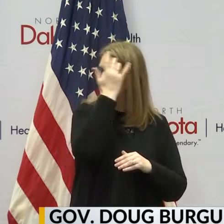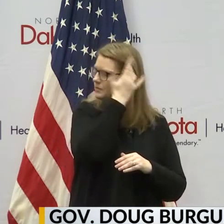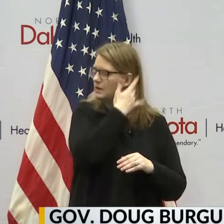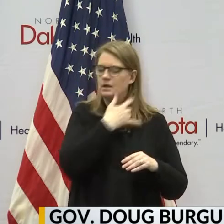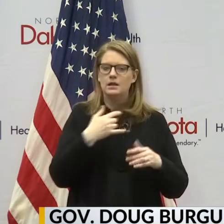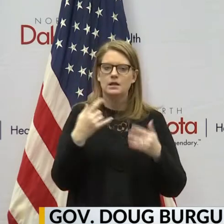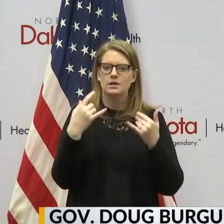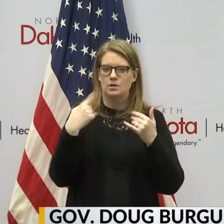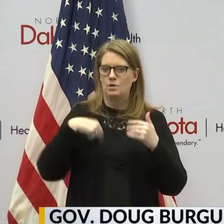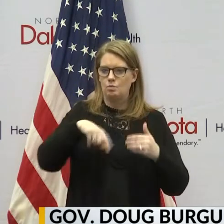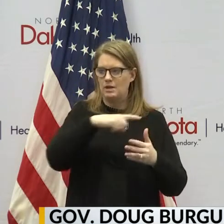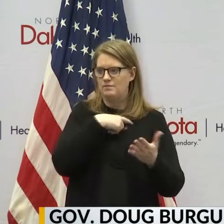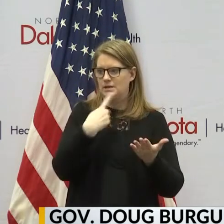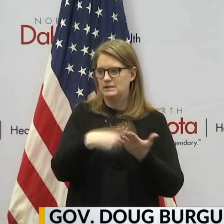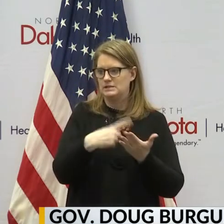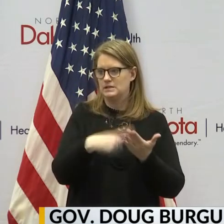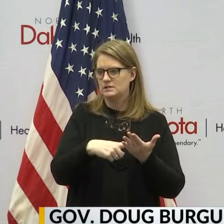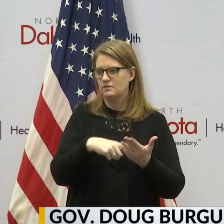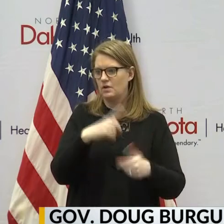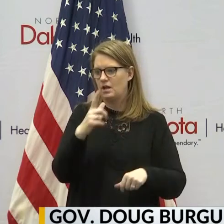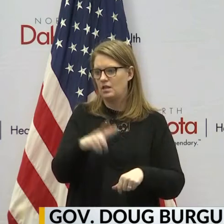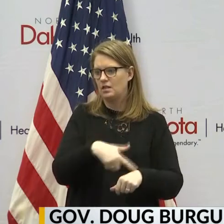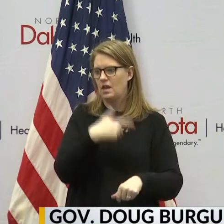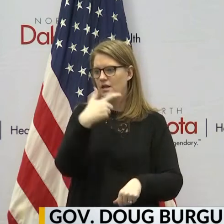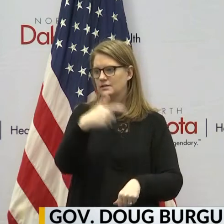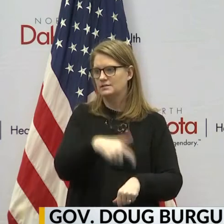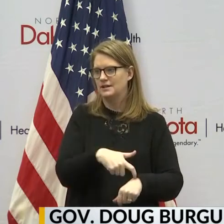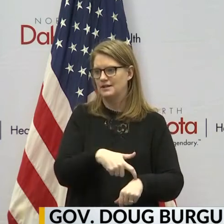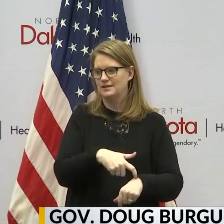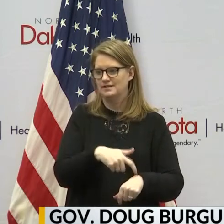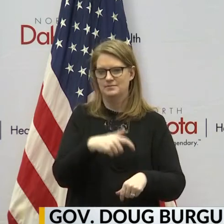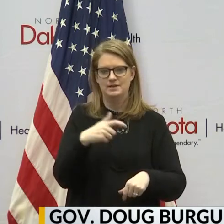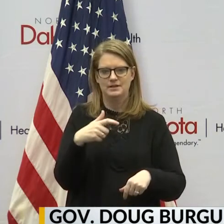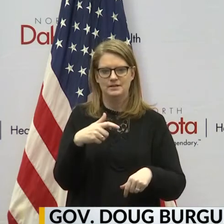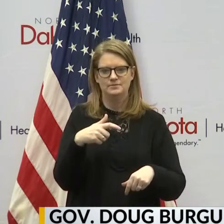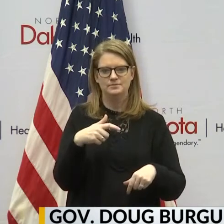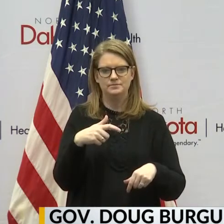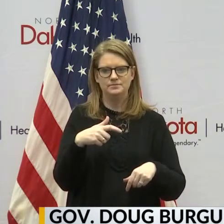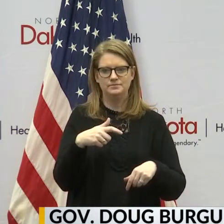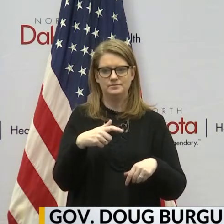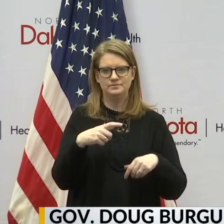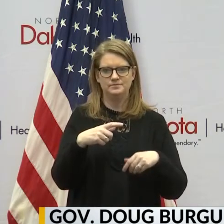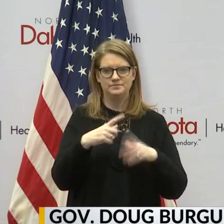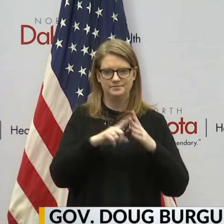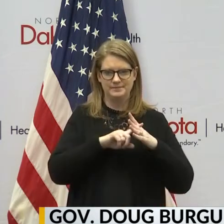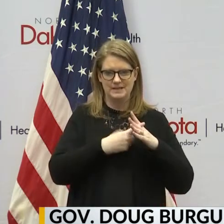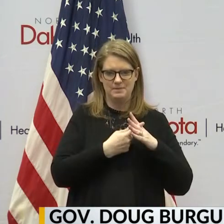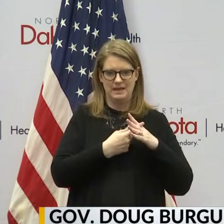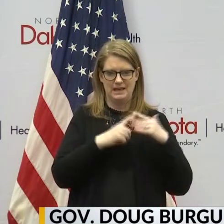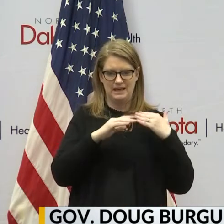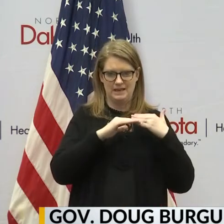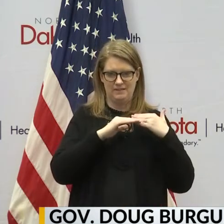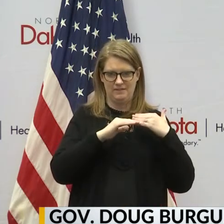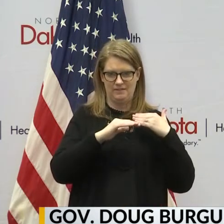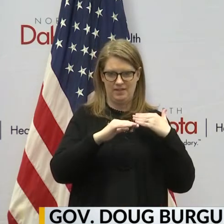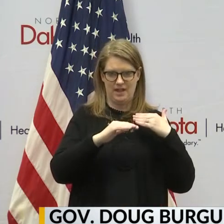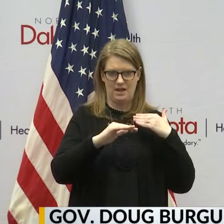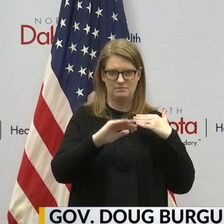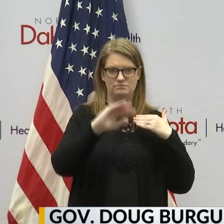WHEN WE TAKE A LOOK AT THE NEW CASES, THE SPREAD, AGAIN THIS IS THE POINT THAT WE HAVE BEEN